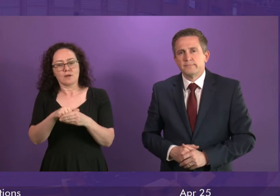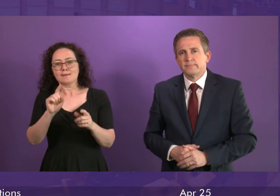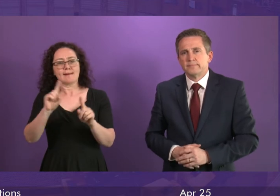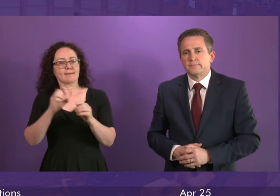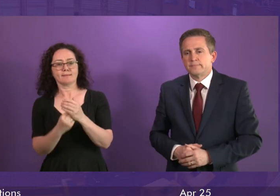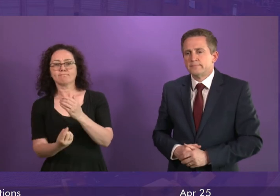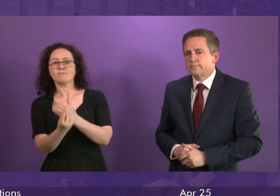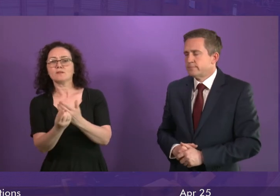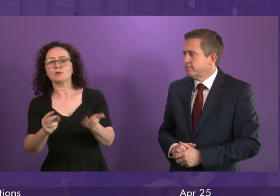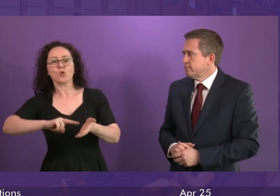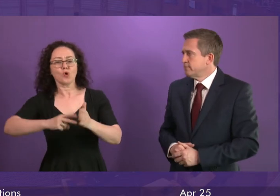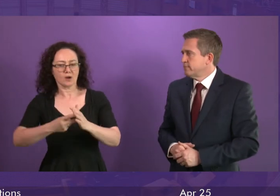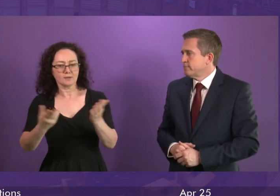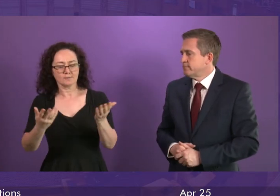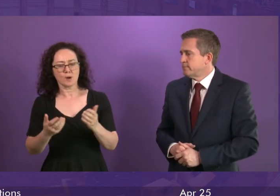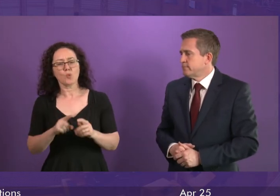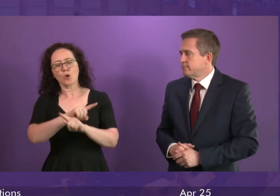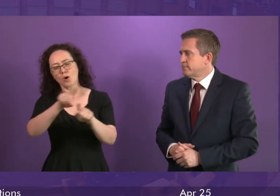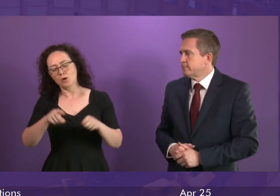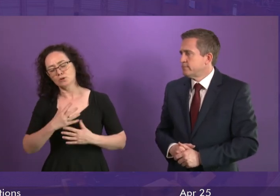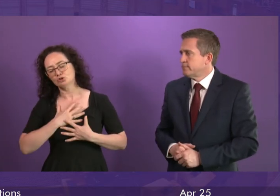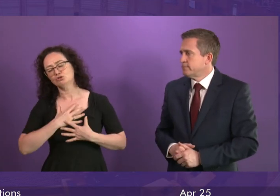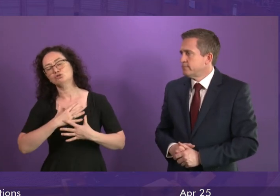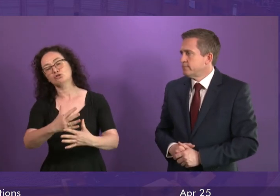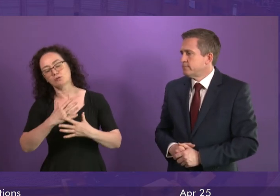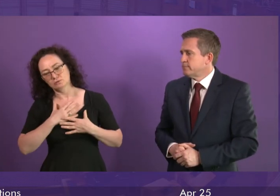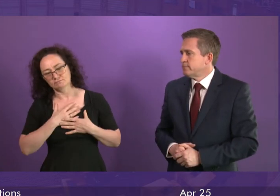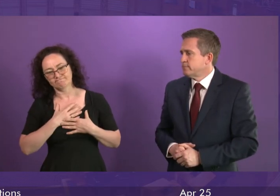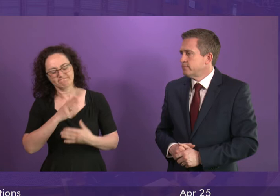We have all been shocked and saddened by these attacks. I have written to the Prime Minister